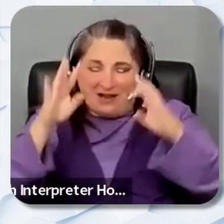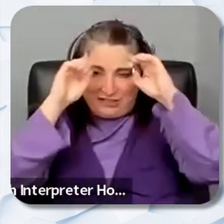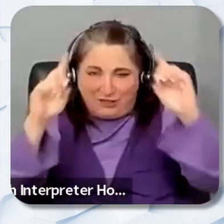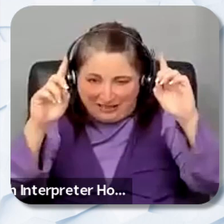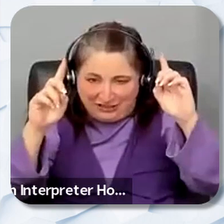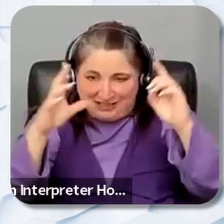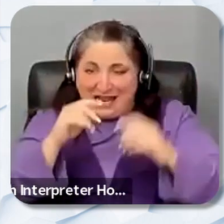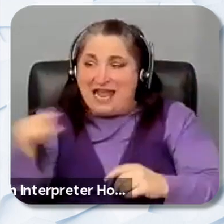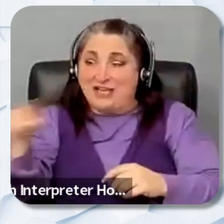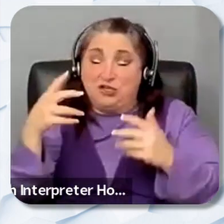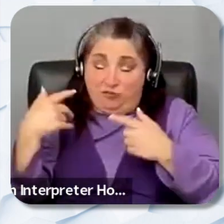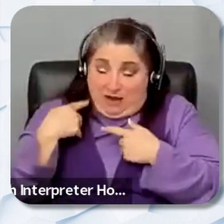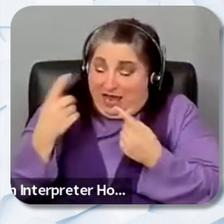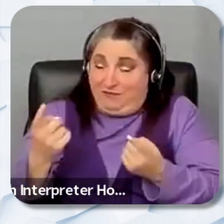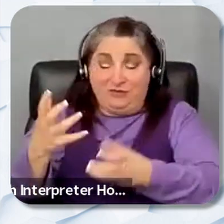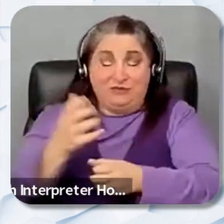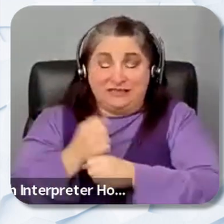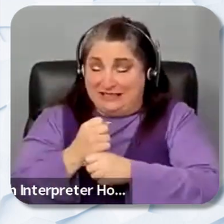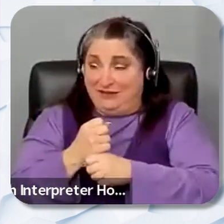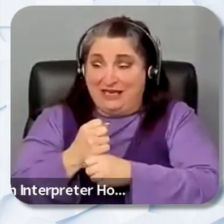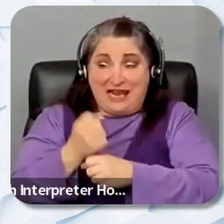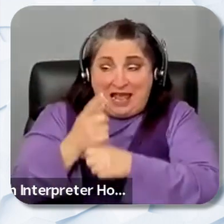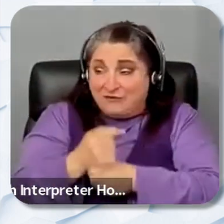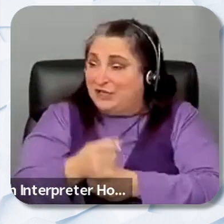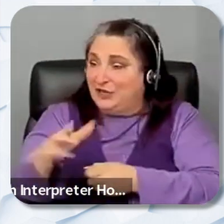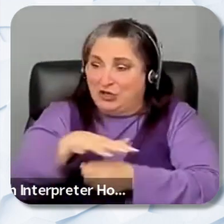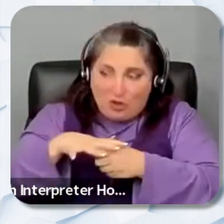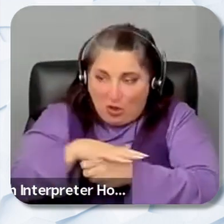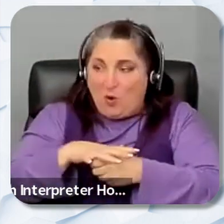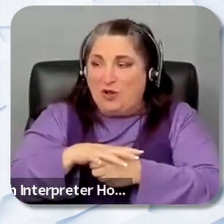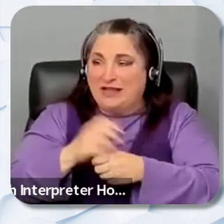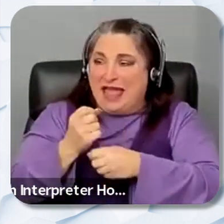have been receiving every year your local Annual Performance Report, and there is a